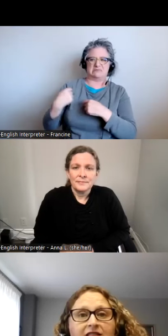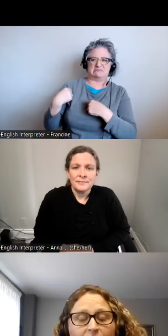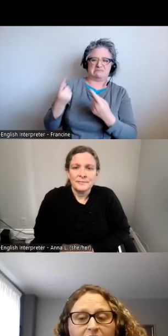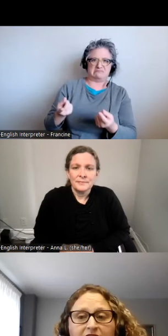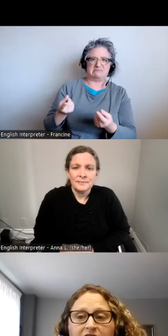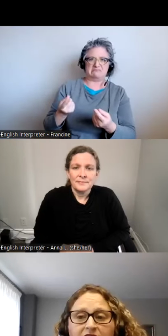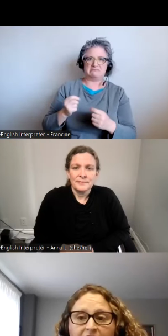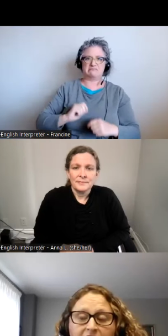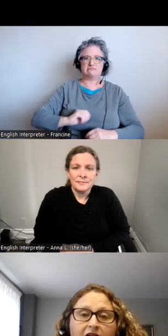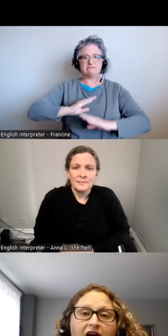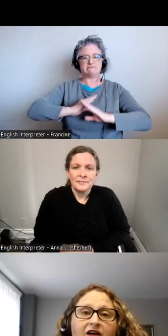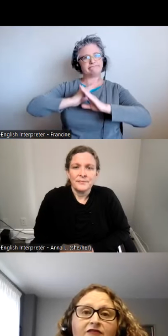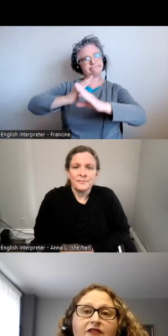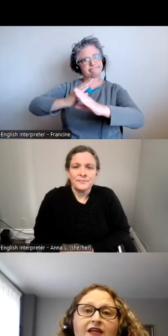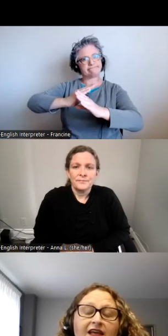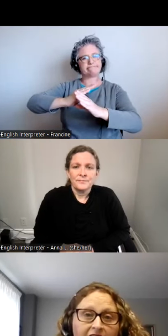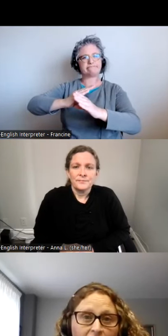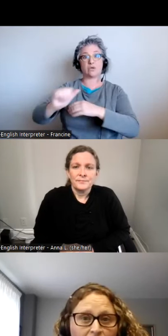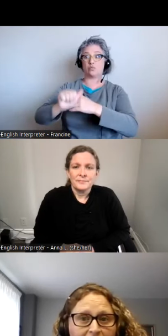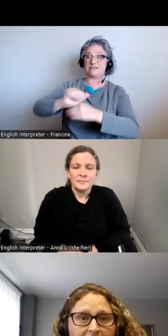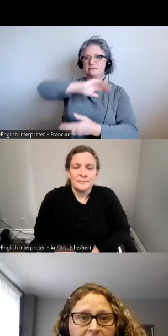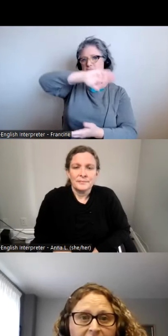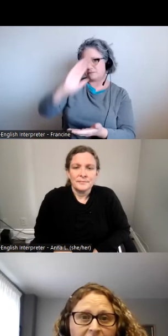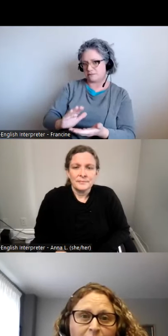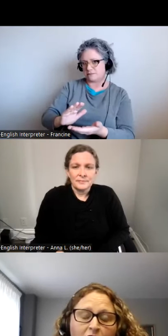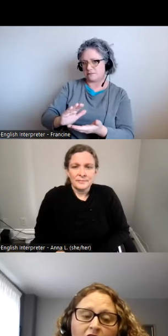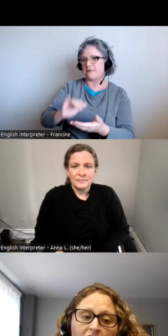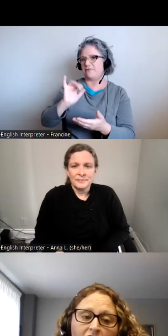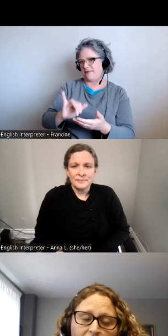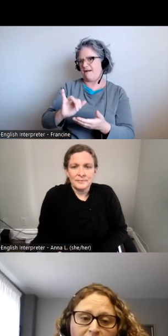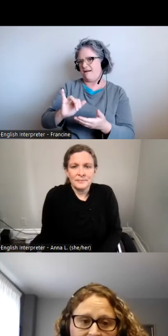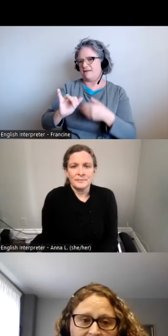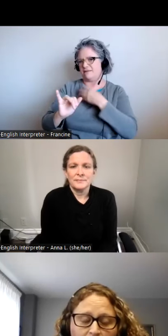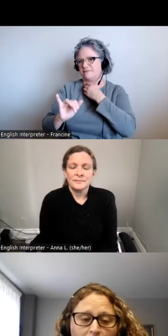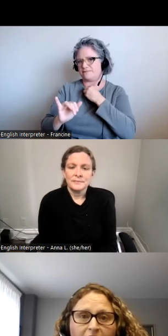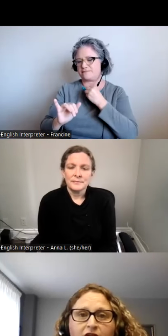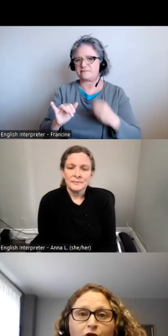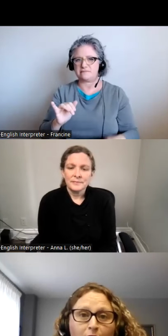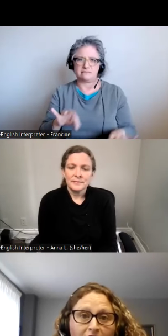COVID-19 and remaining up to date on boosters, which means having had a booster within the last 6 months.